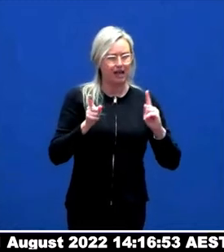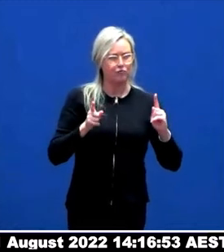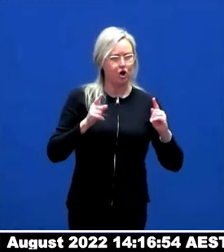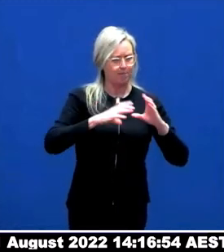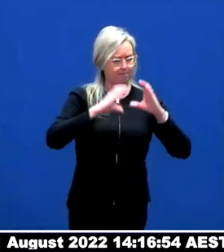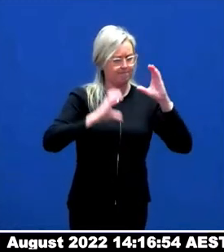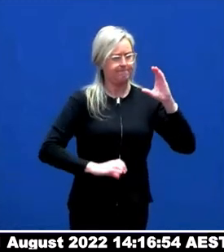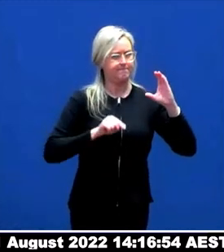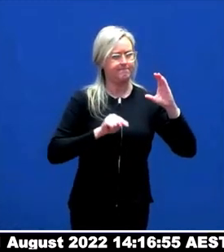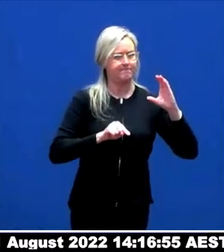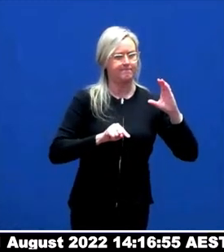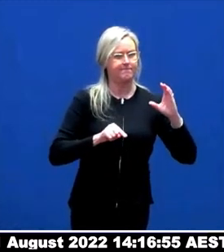participant through that delegate or the LAC?